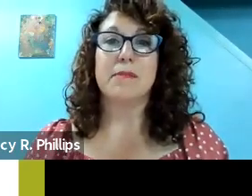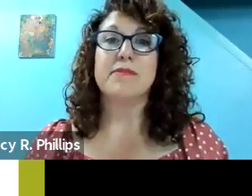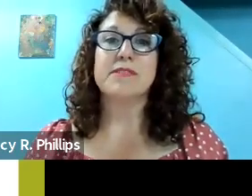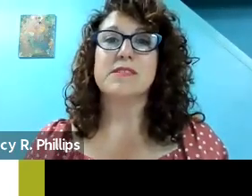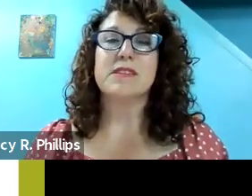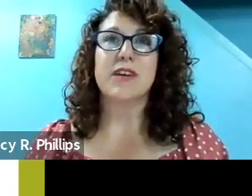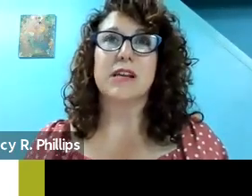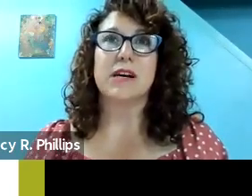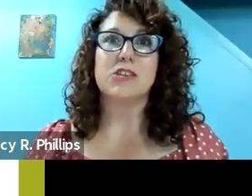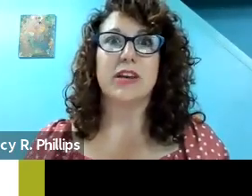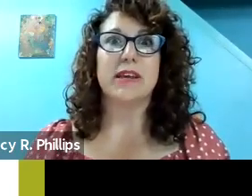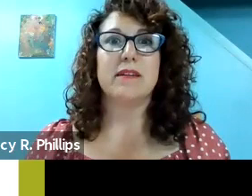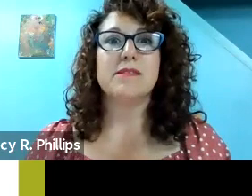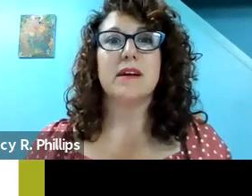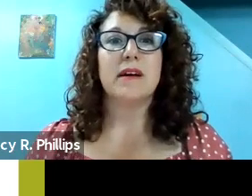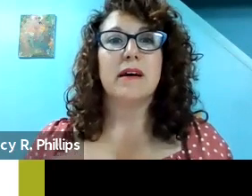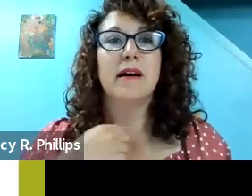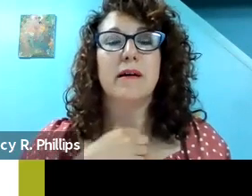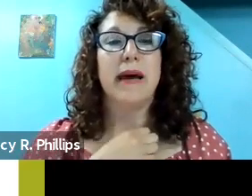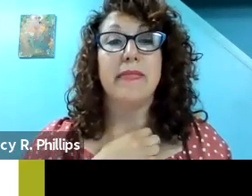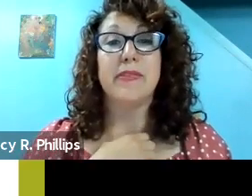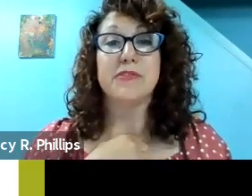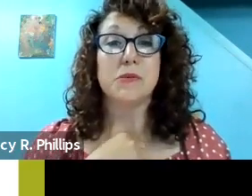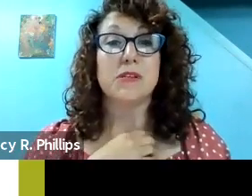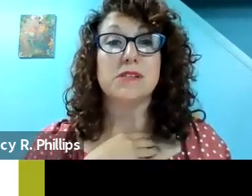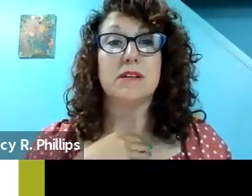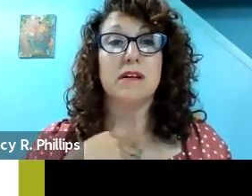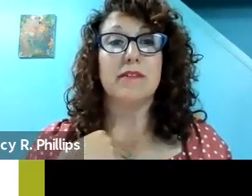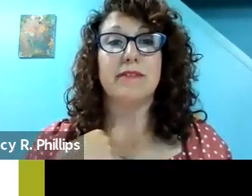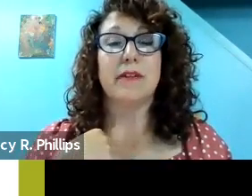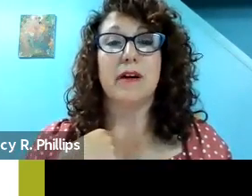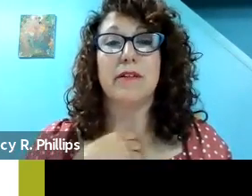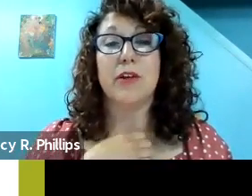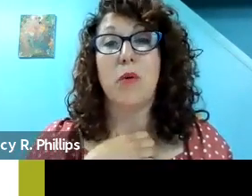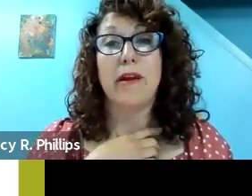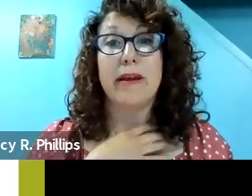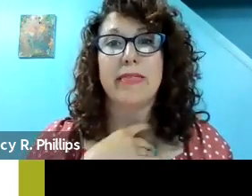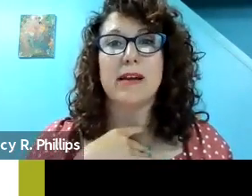type of assistive technology it is, and the source of requiring